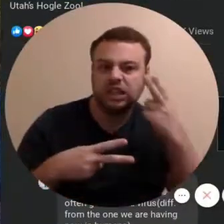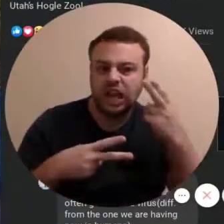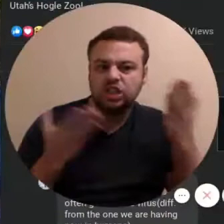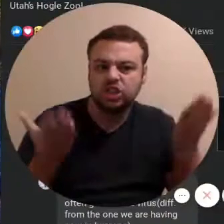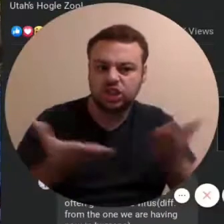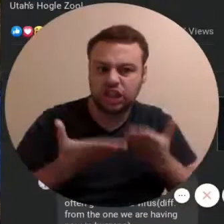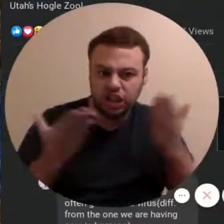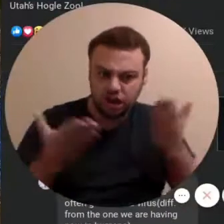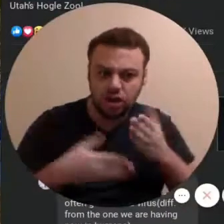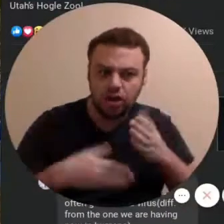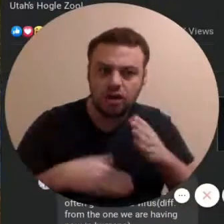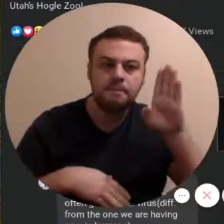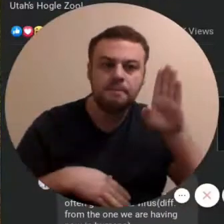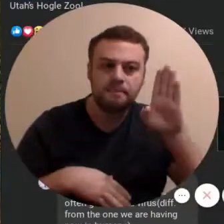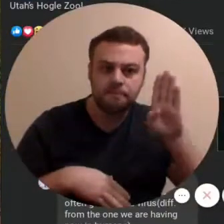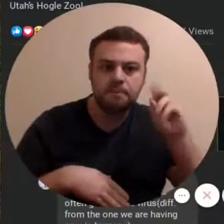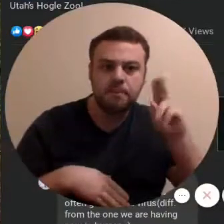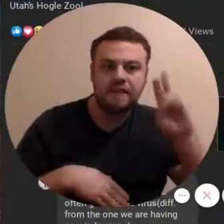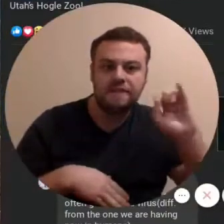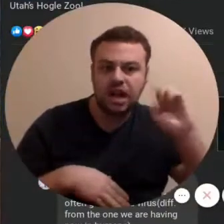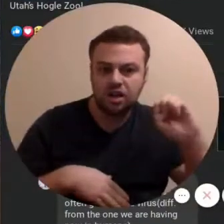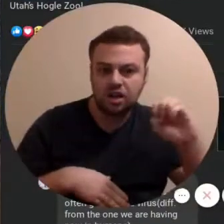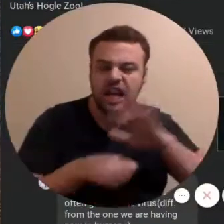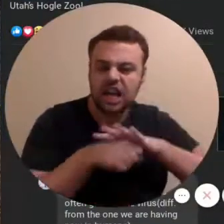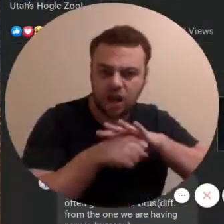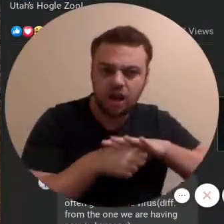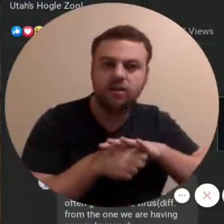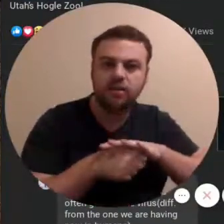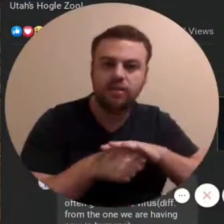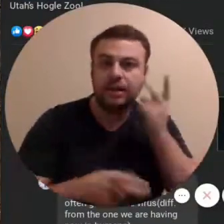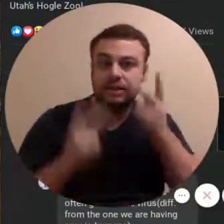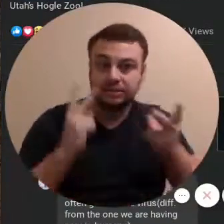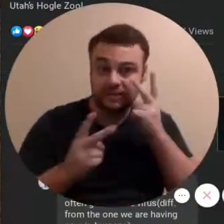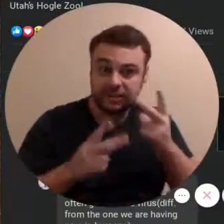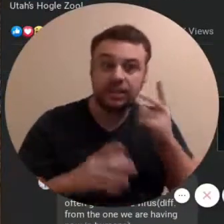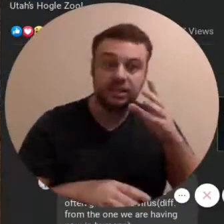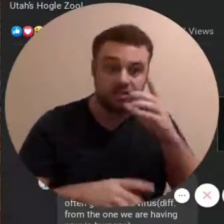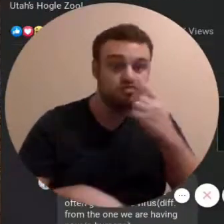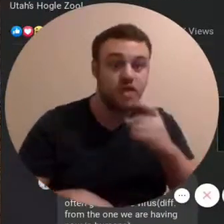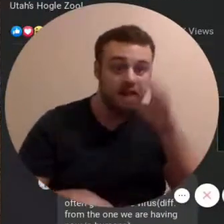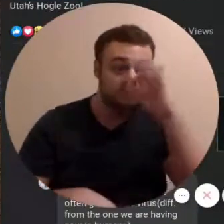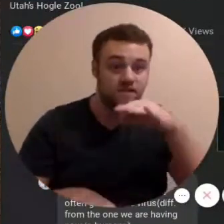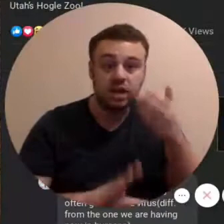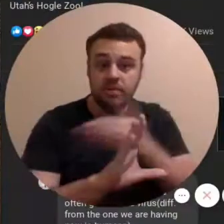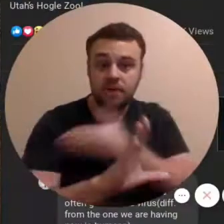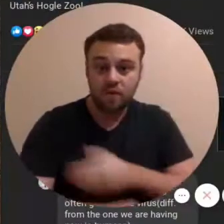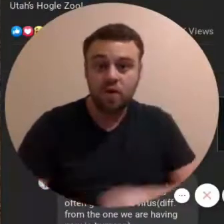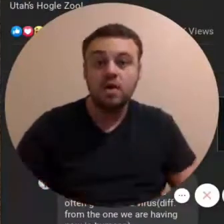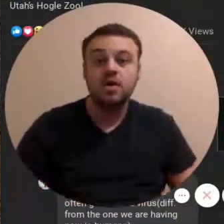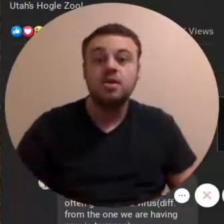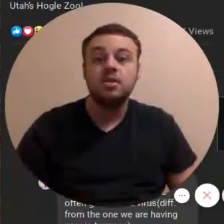Stephanie: Oh yeah. I see one quite often on Foothill right here. Very often.